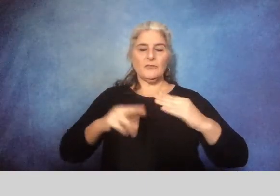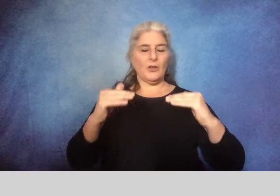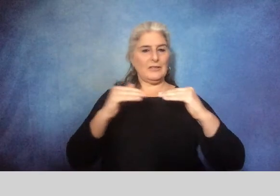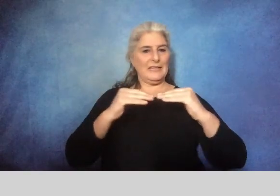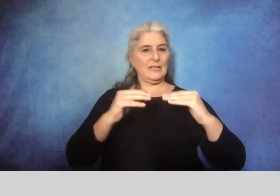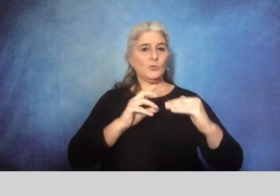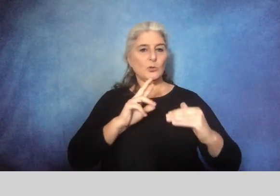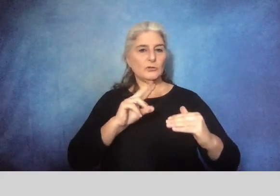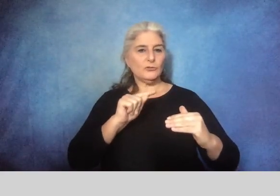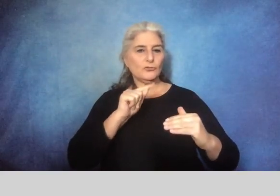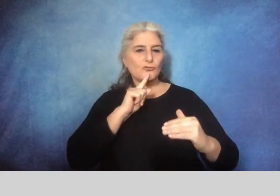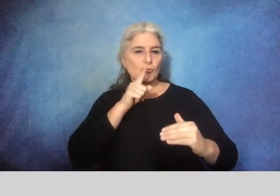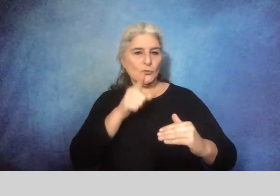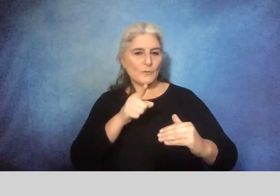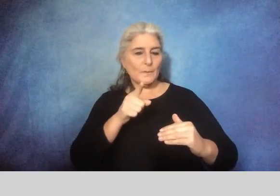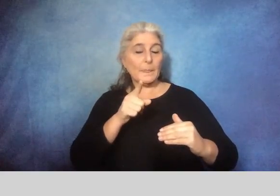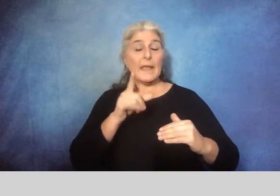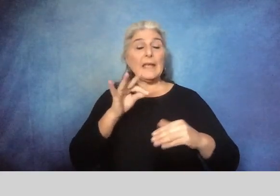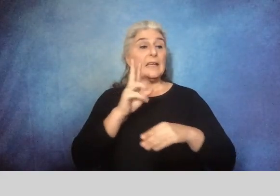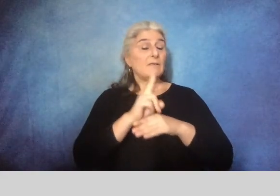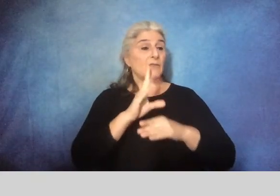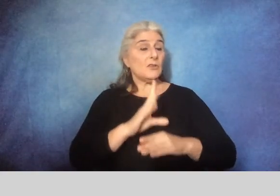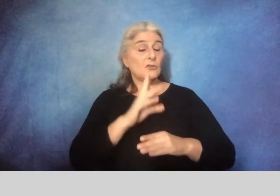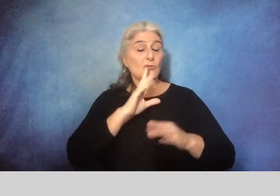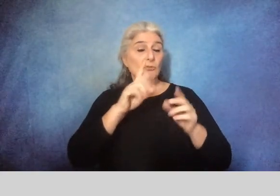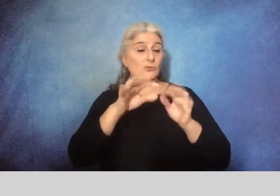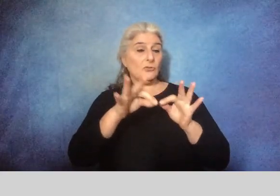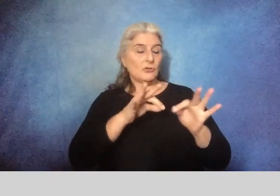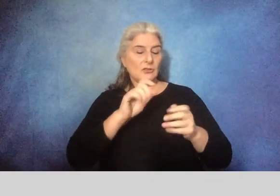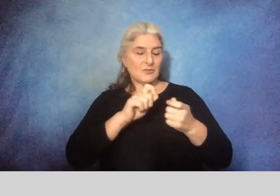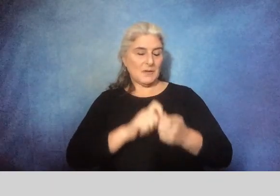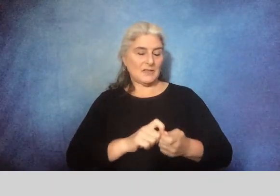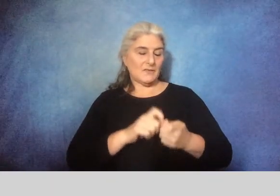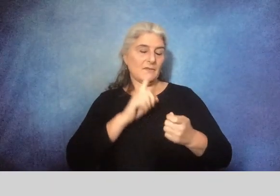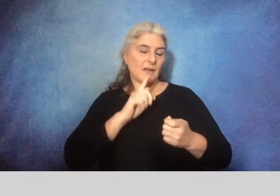specifies the plugins or hook specification.